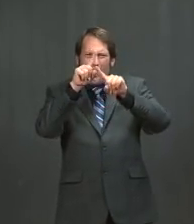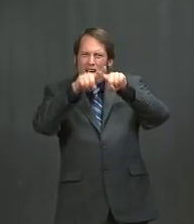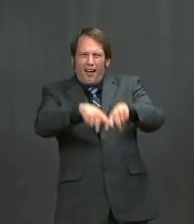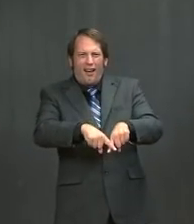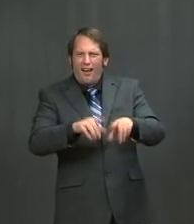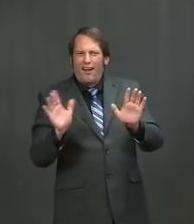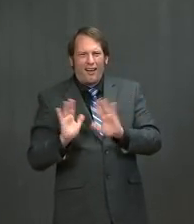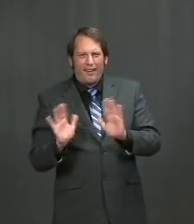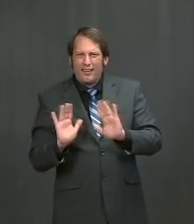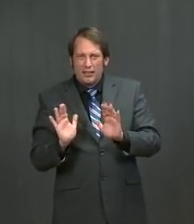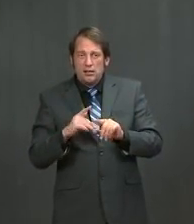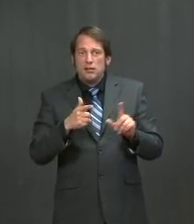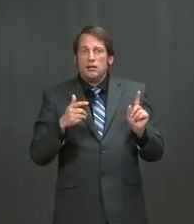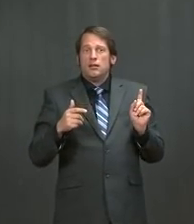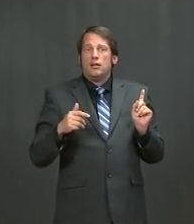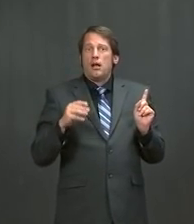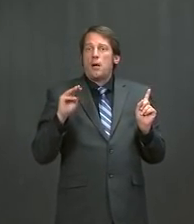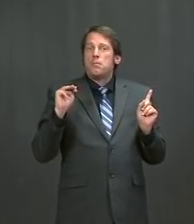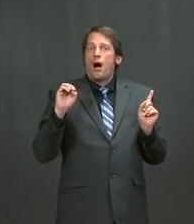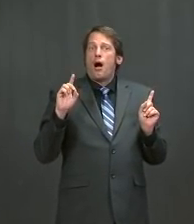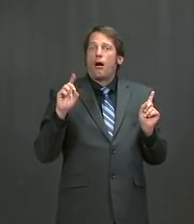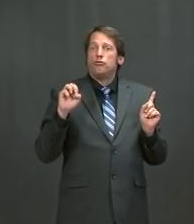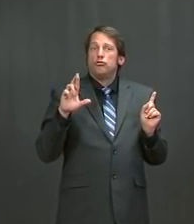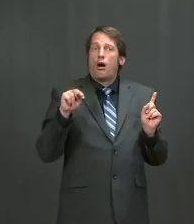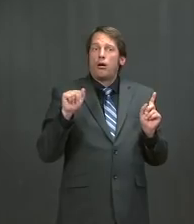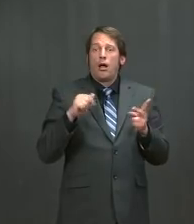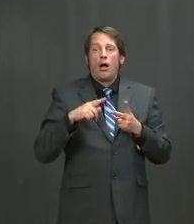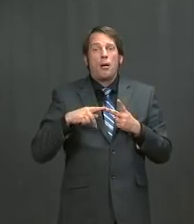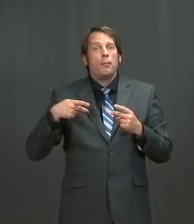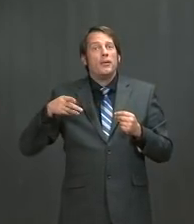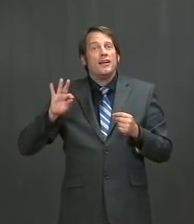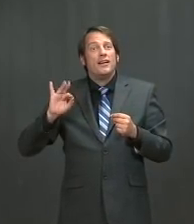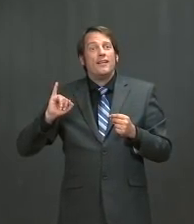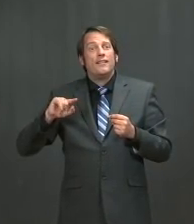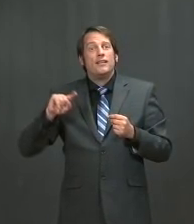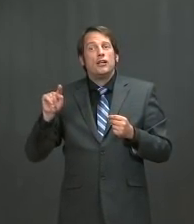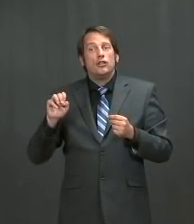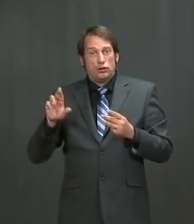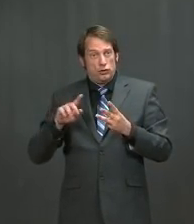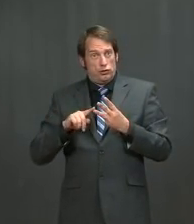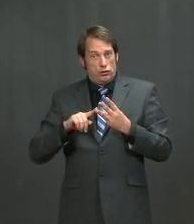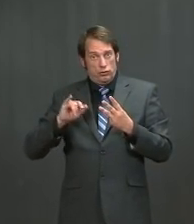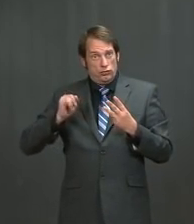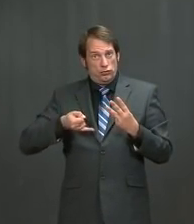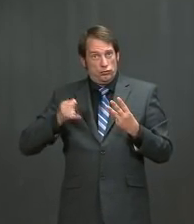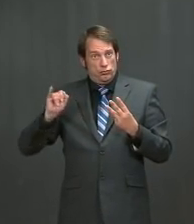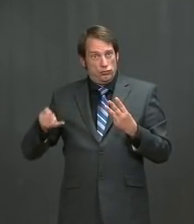And also, Johnson & Johnson has assured us that we will be getting the 24 million doses that they have promised in April.